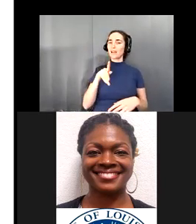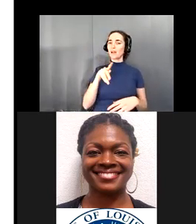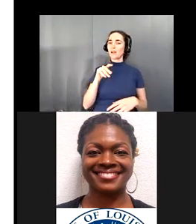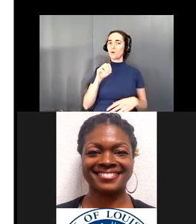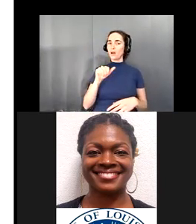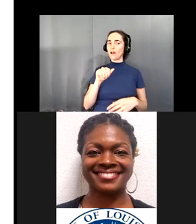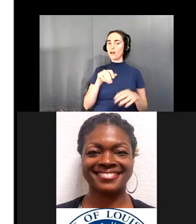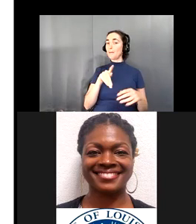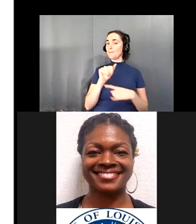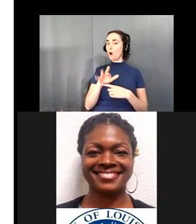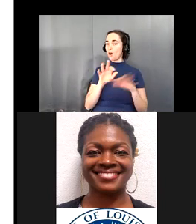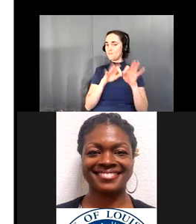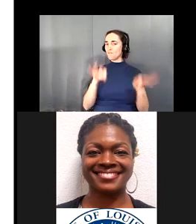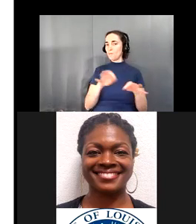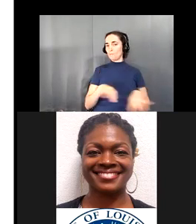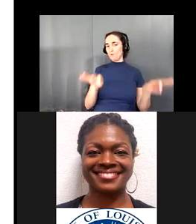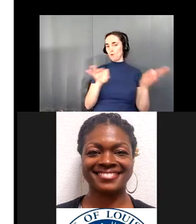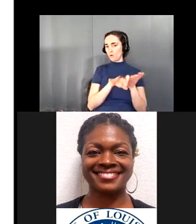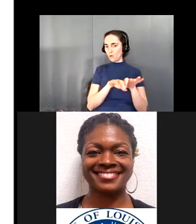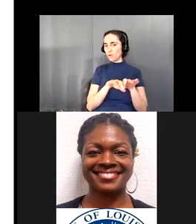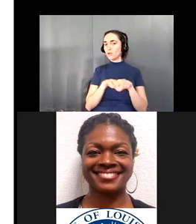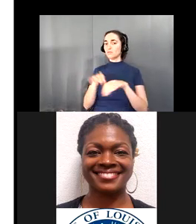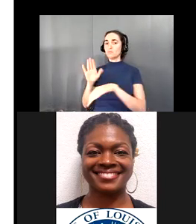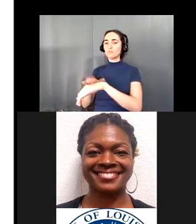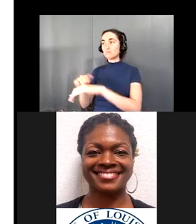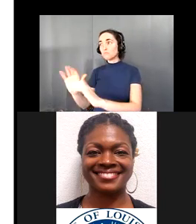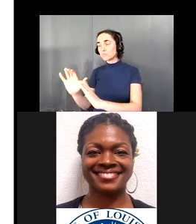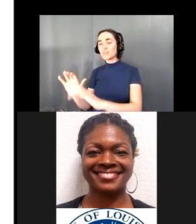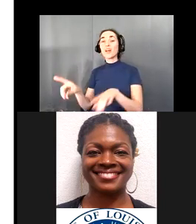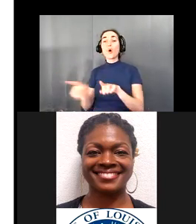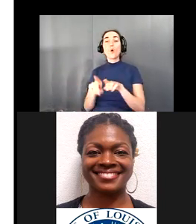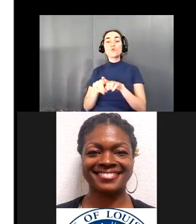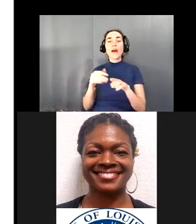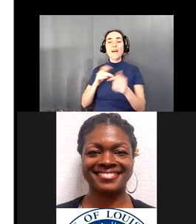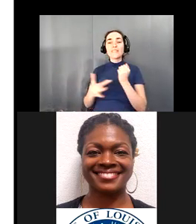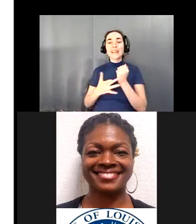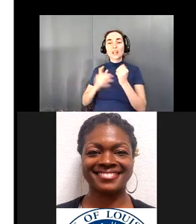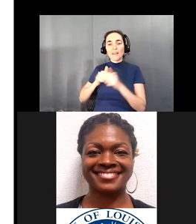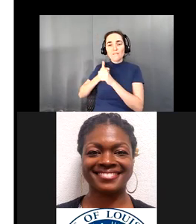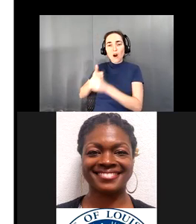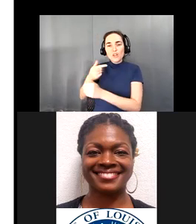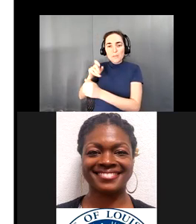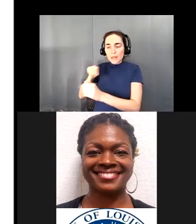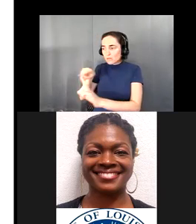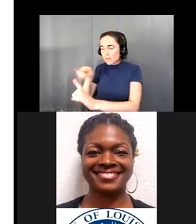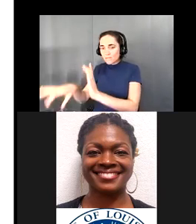alert, and then the tracking tag tracking technology is there as well. 16:20:10 And then the response obviously if you have a power form you are set you're ready